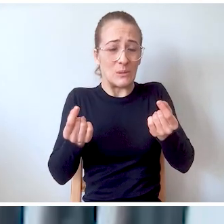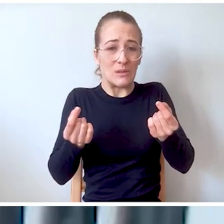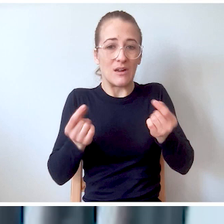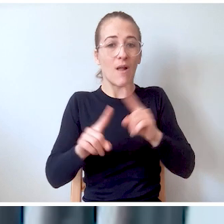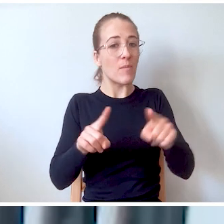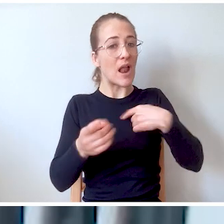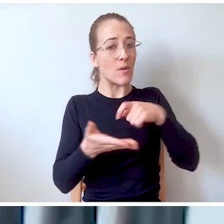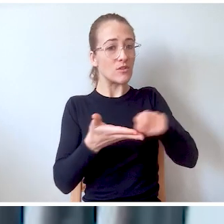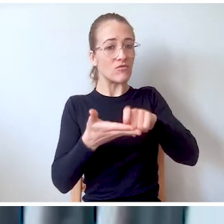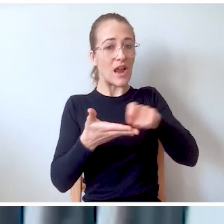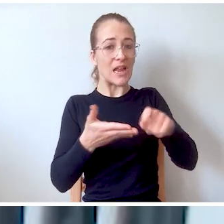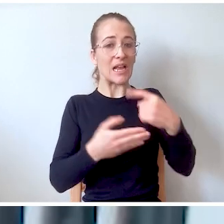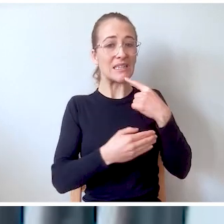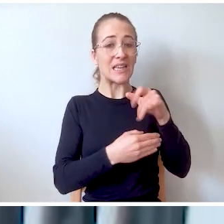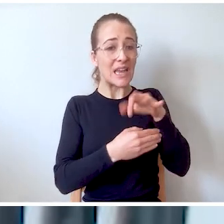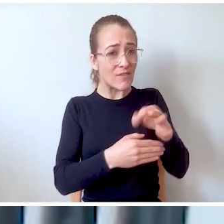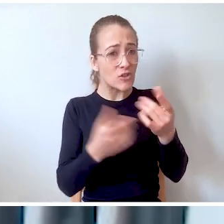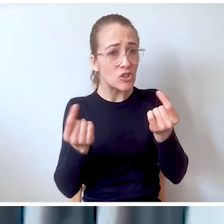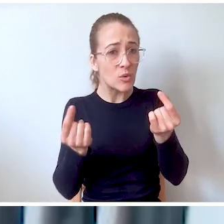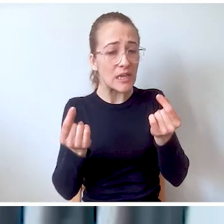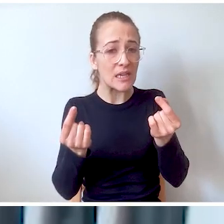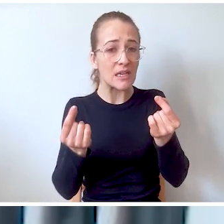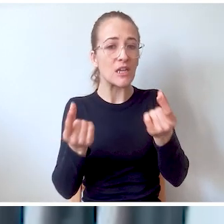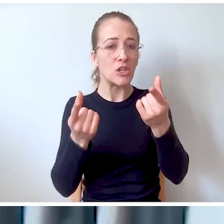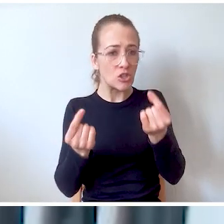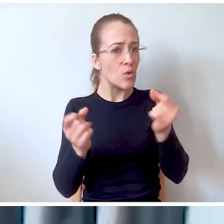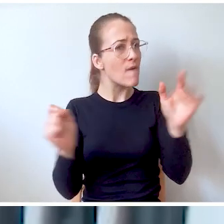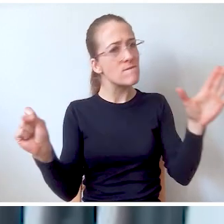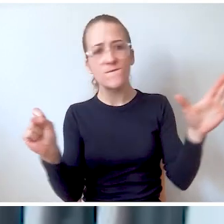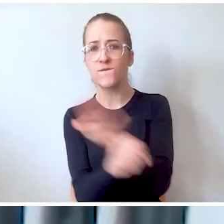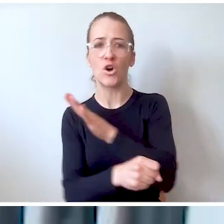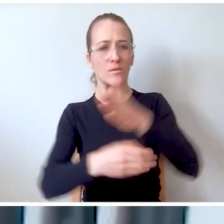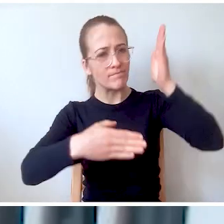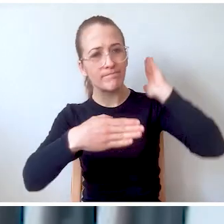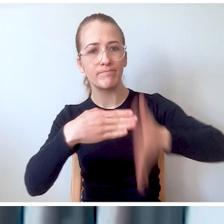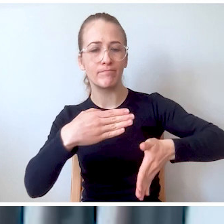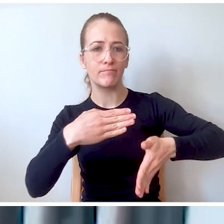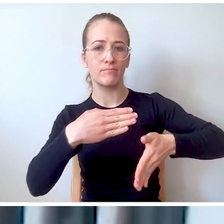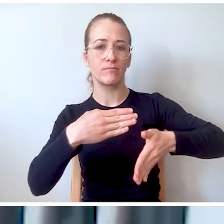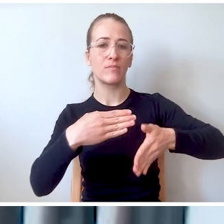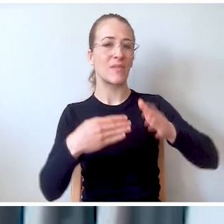But when I was writing it, I said, "If you're going to do this, do it to its fullest extent." And that's even what